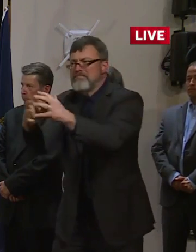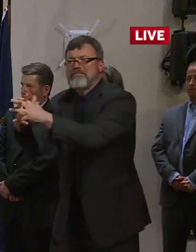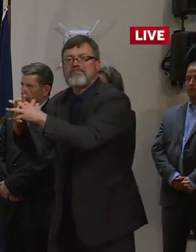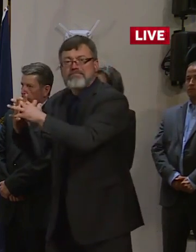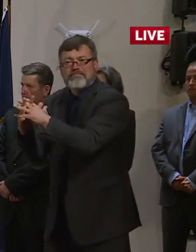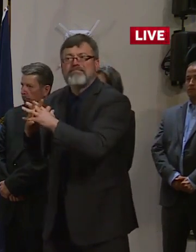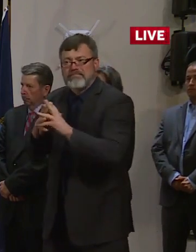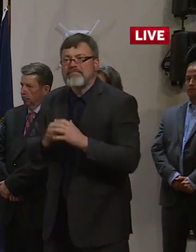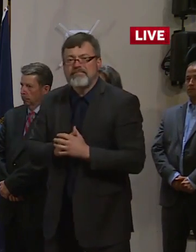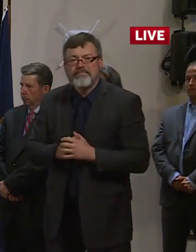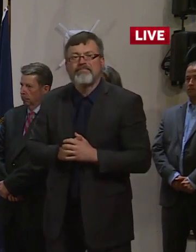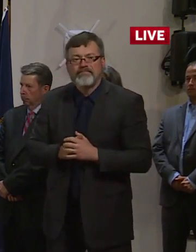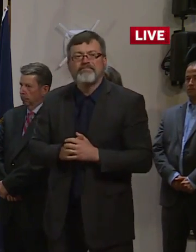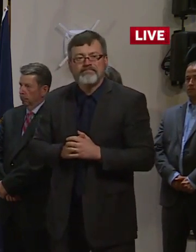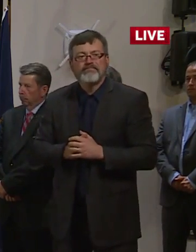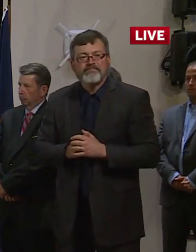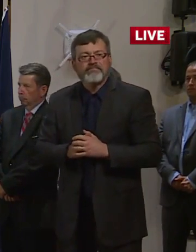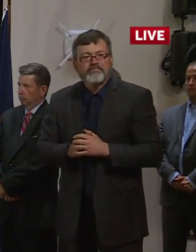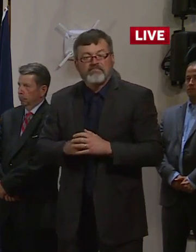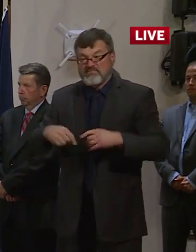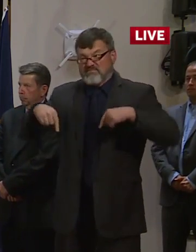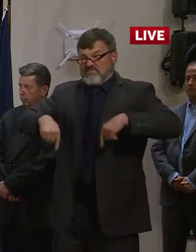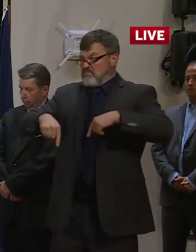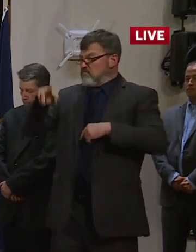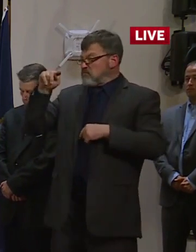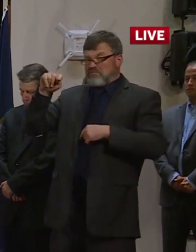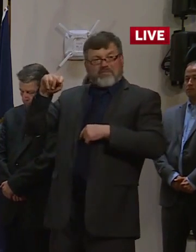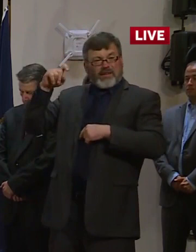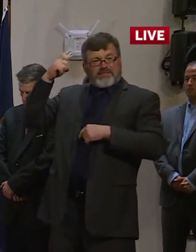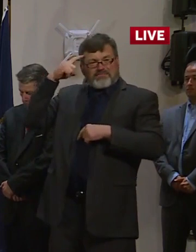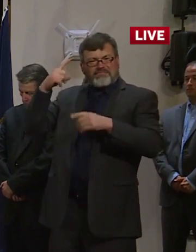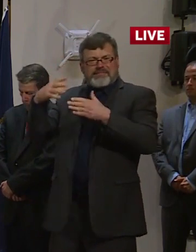UNDERSTAND STRATEGY WOULD DELIVER THE BEST RESUL.TS